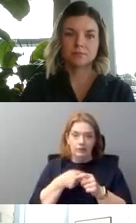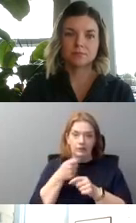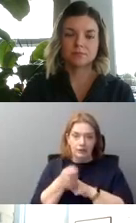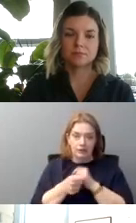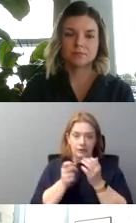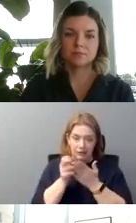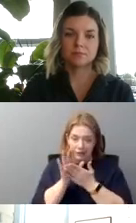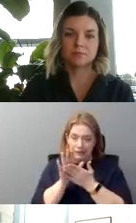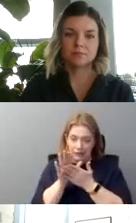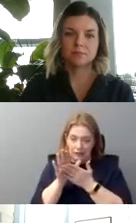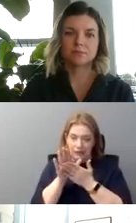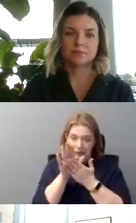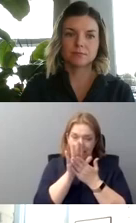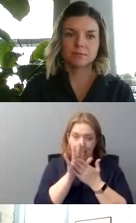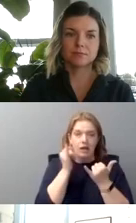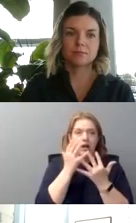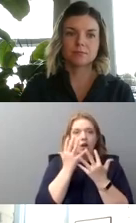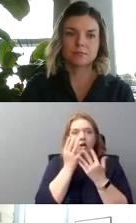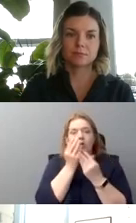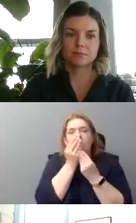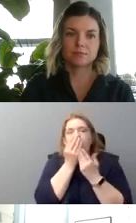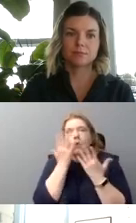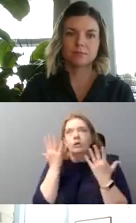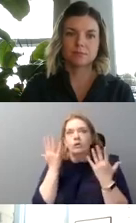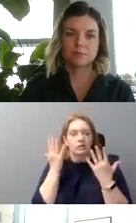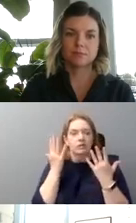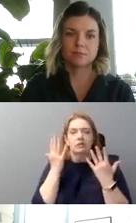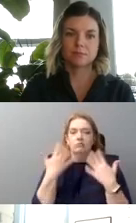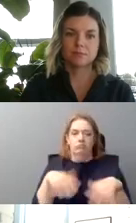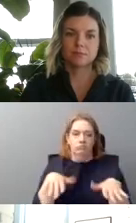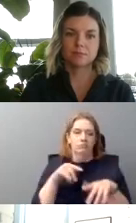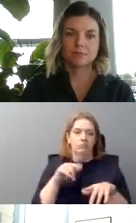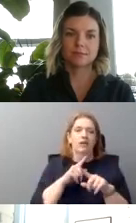it up, and now it's gorgeous, it really glows, but there are certain things that take a lot of care,